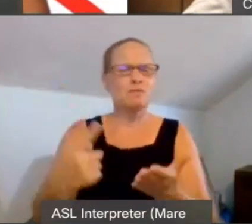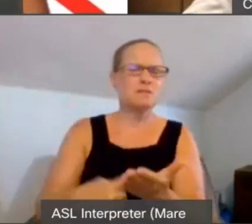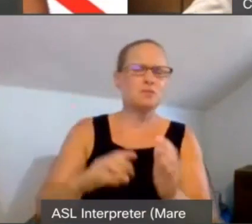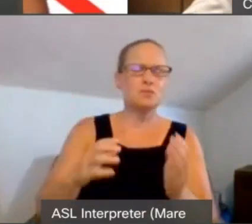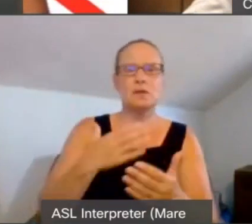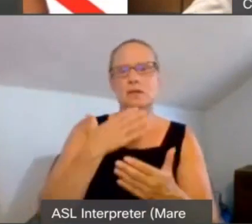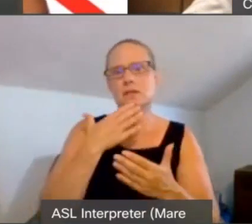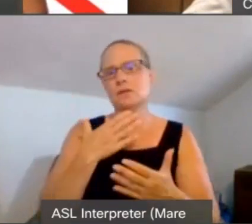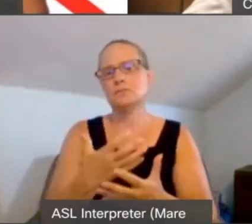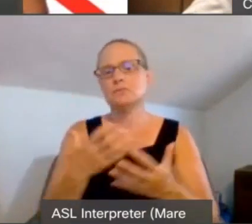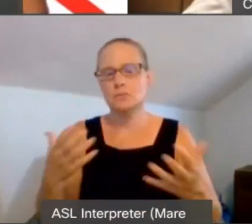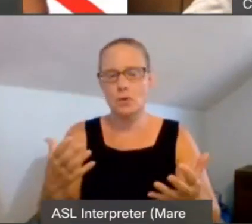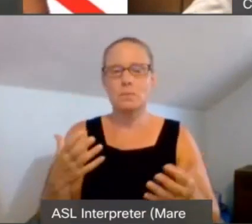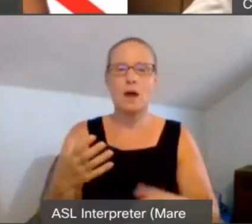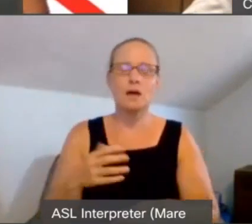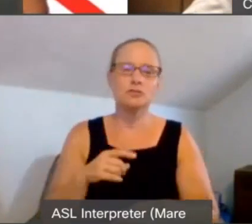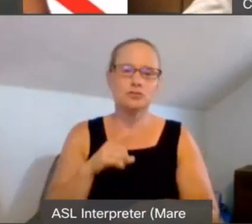Panelists, attendees we really appreciate your time.